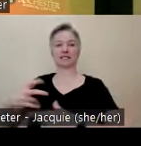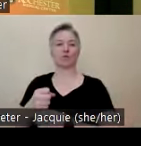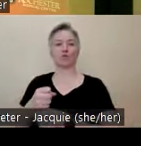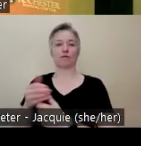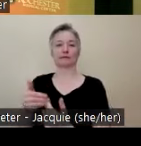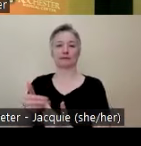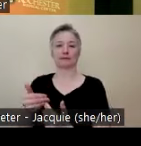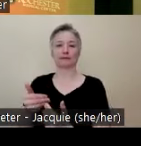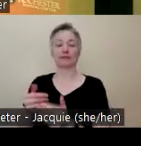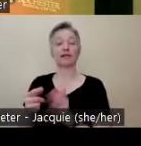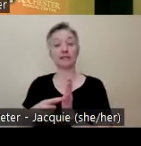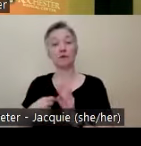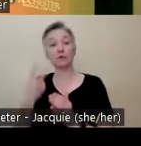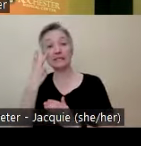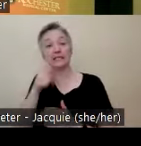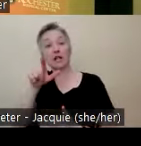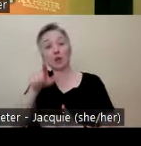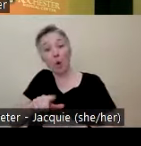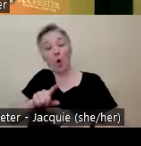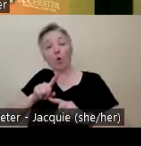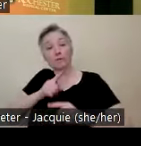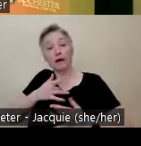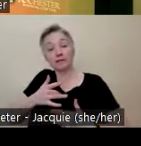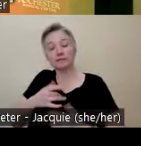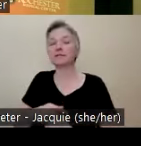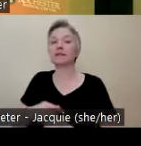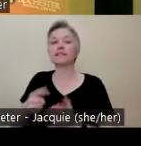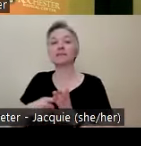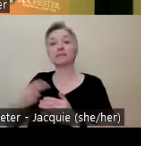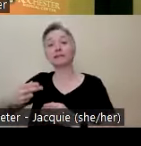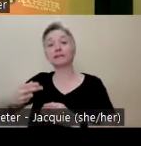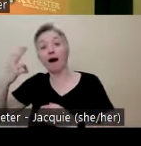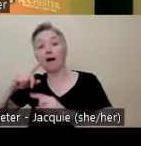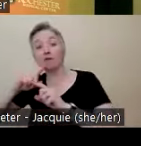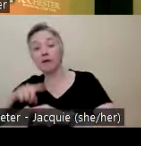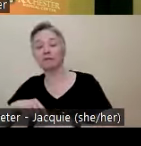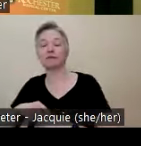we do see hyporesponsivity sometimes we see hyper responsivity I think in this case the best way I